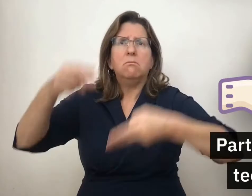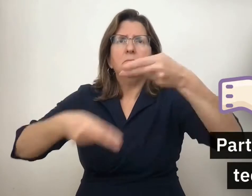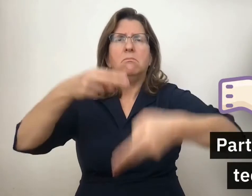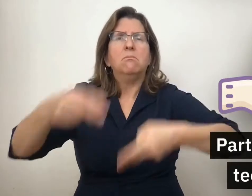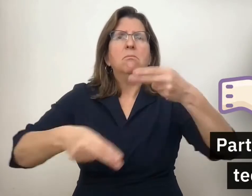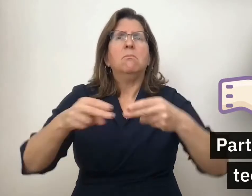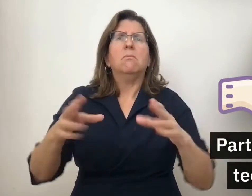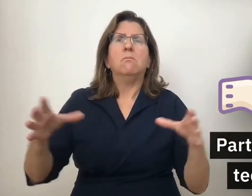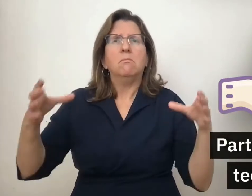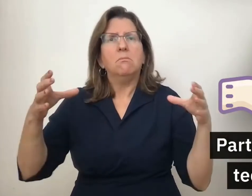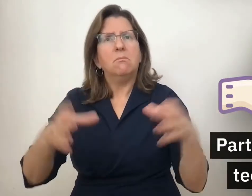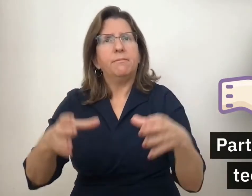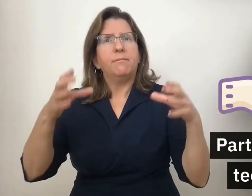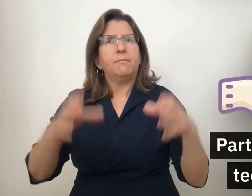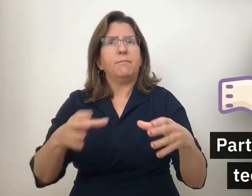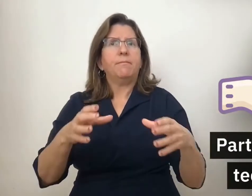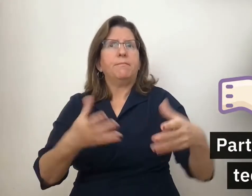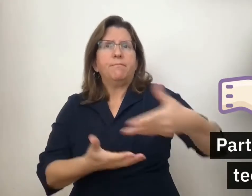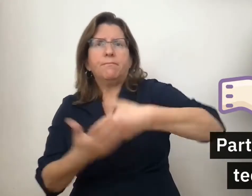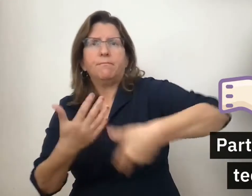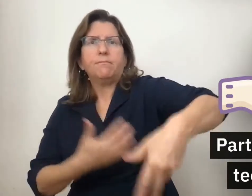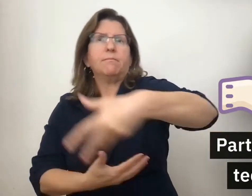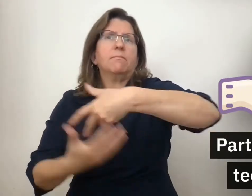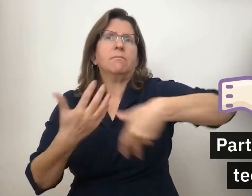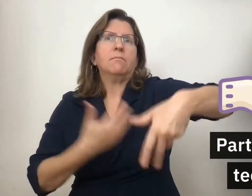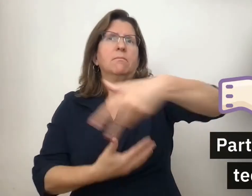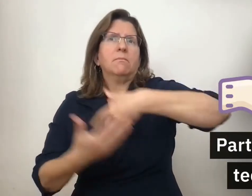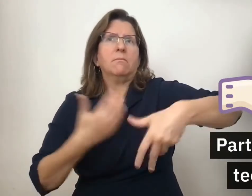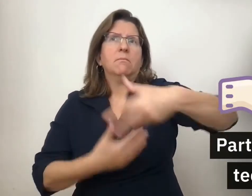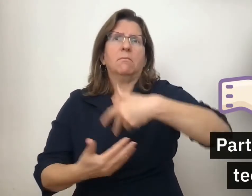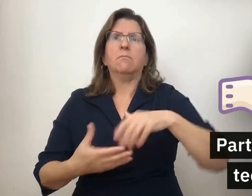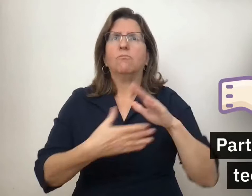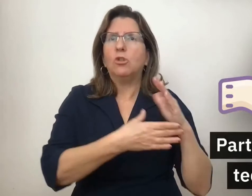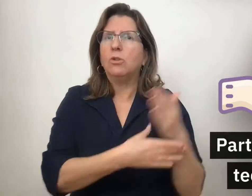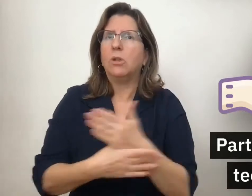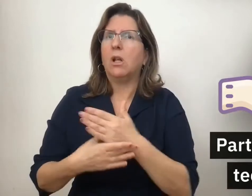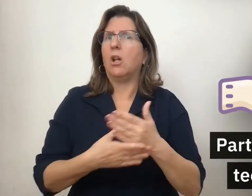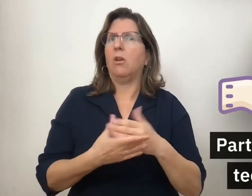It includes community building, interactivity and sharing.